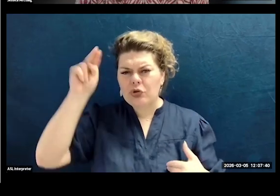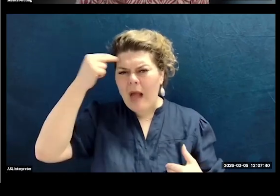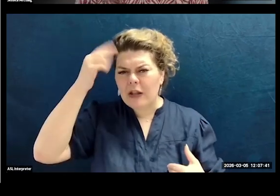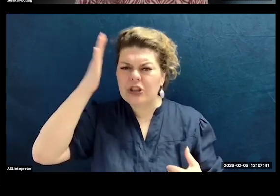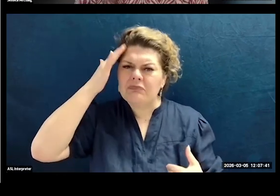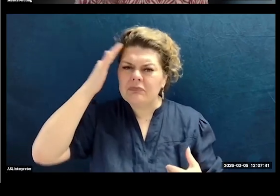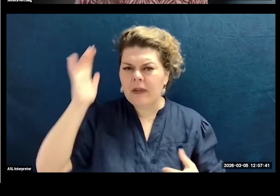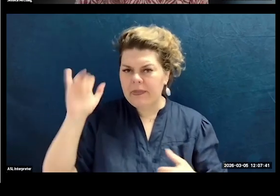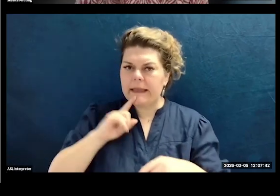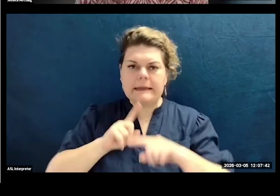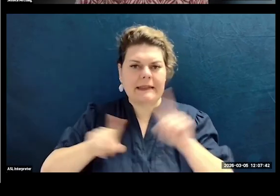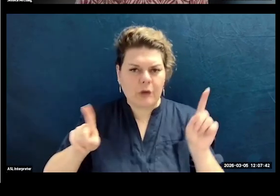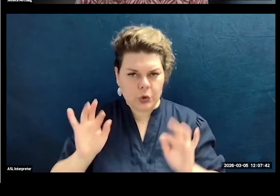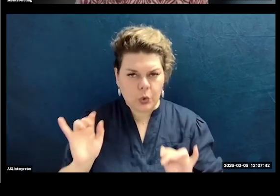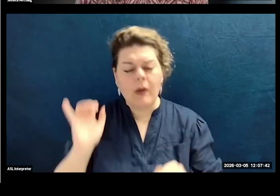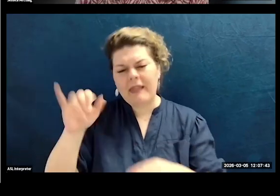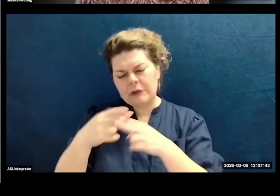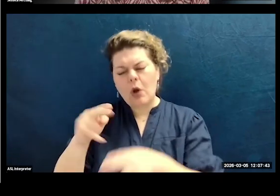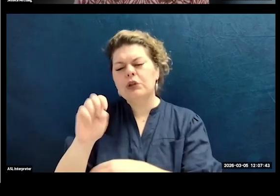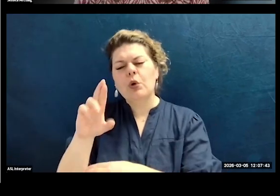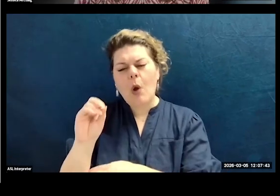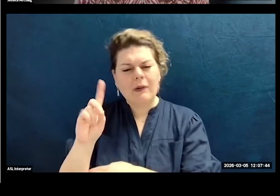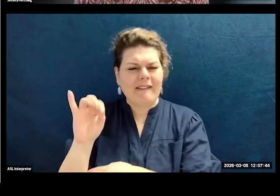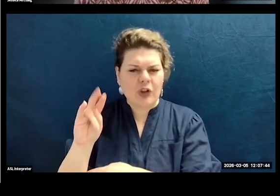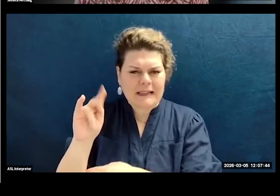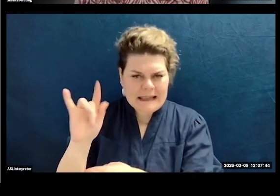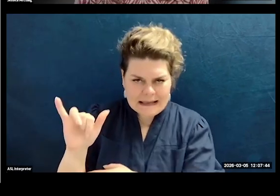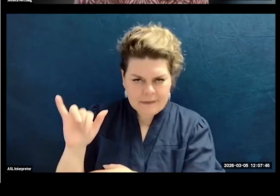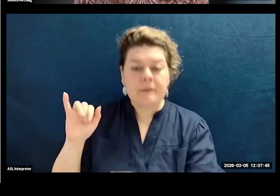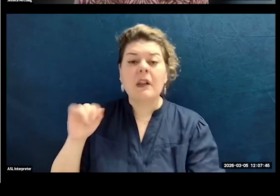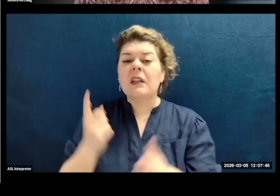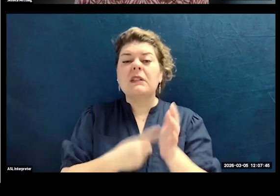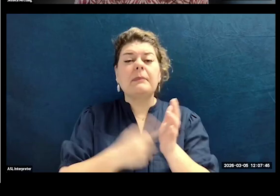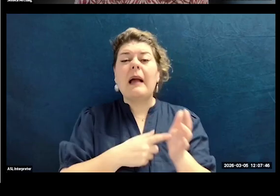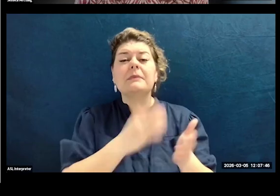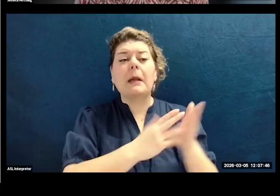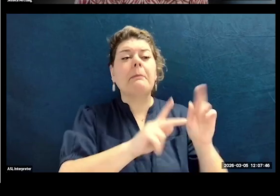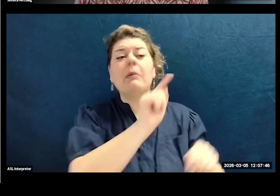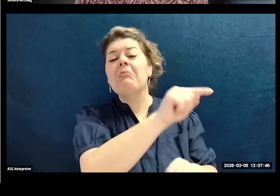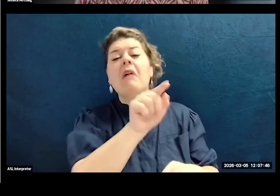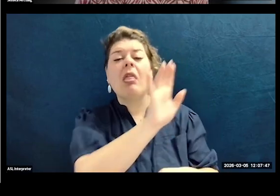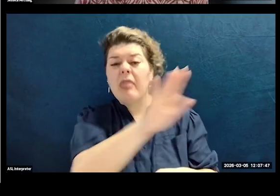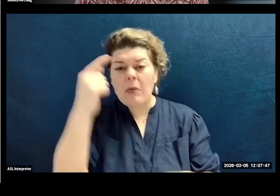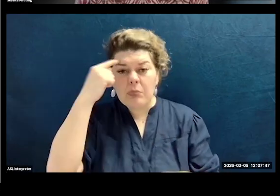This is described as neurodiversity. Some brains struggle to operate within our current social, environmental,